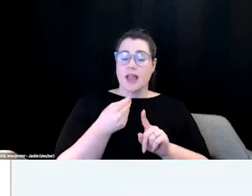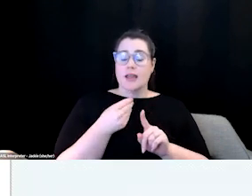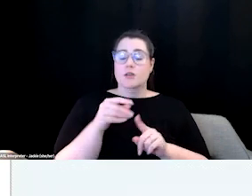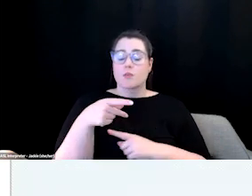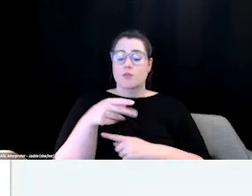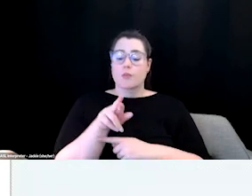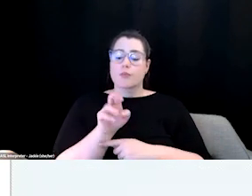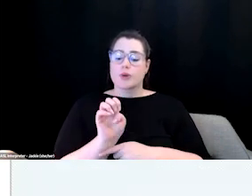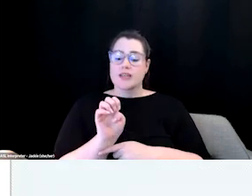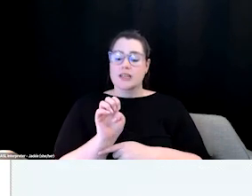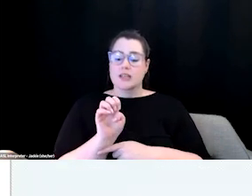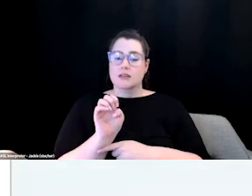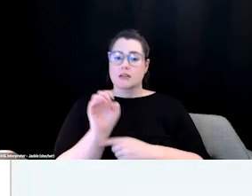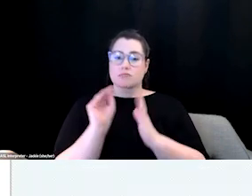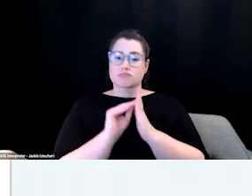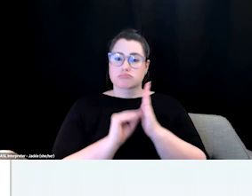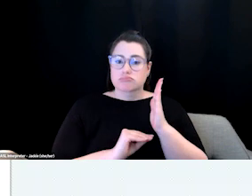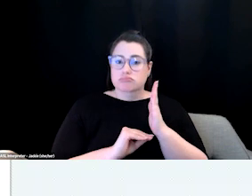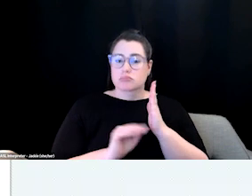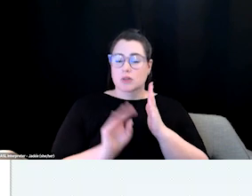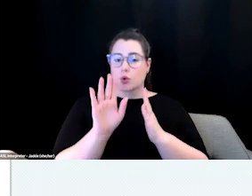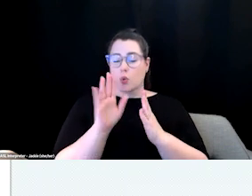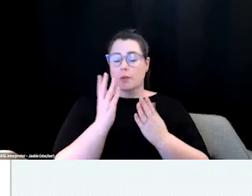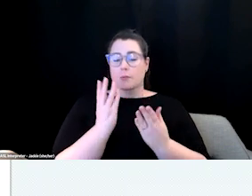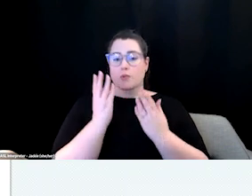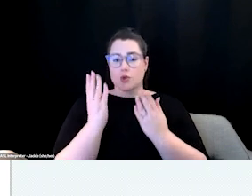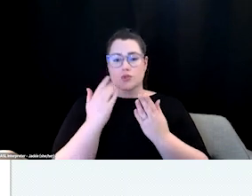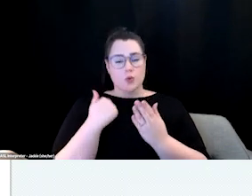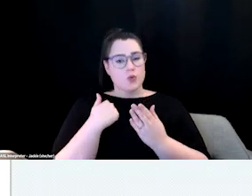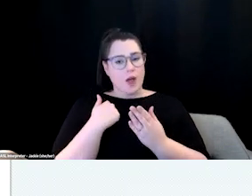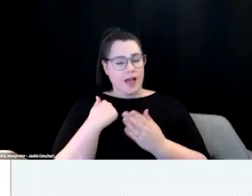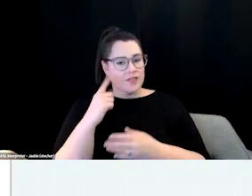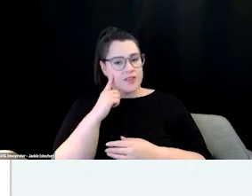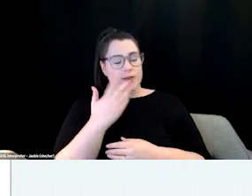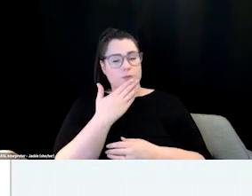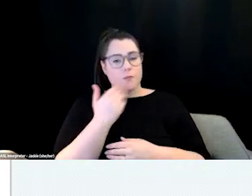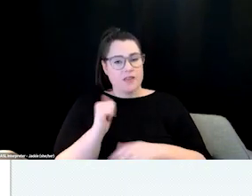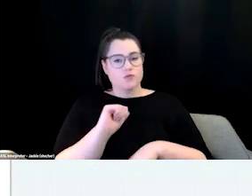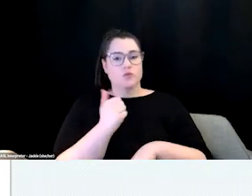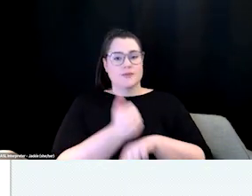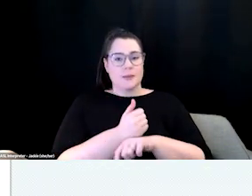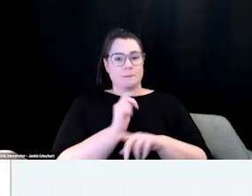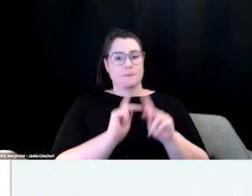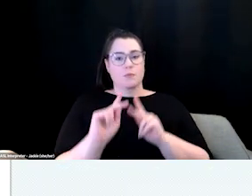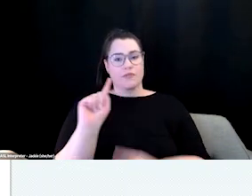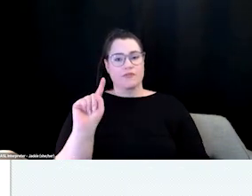So I always recommend get your people set up first. So the first thing I'm going to do is click on Share Proposal.